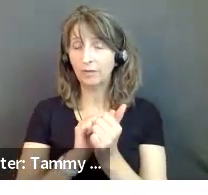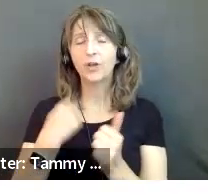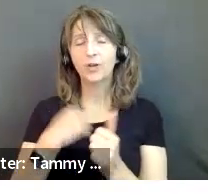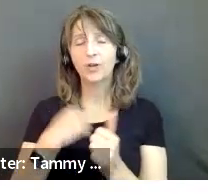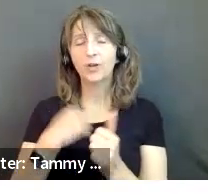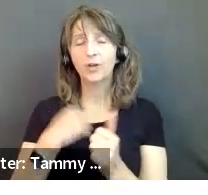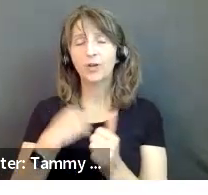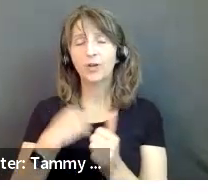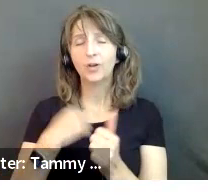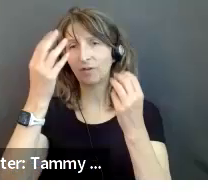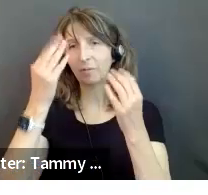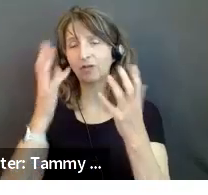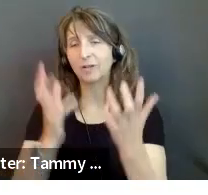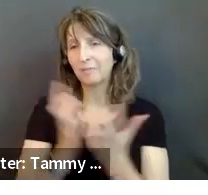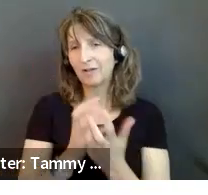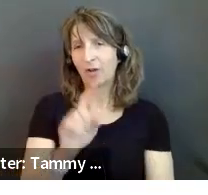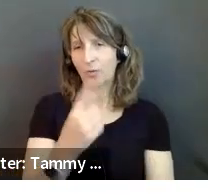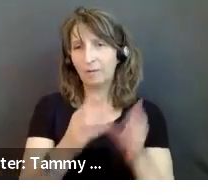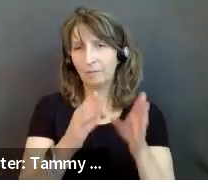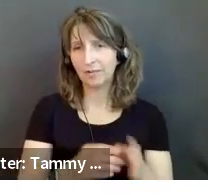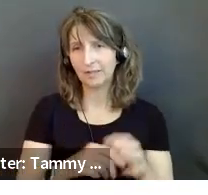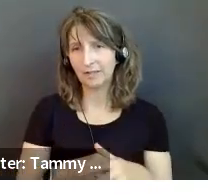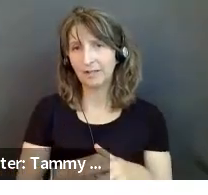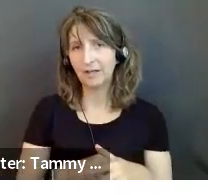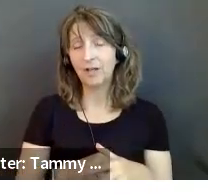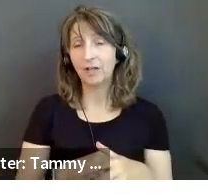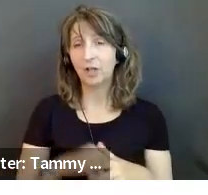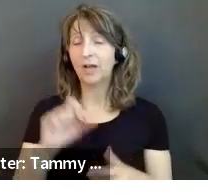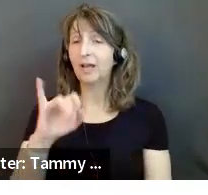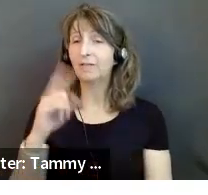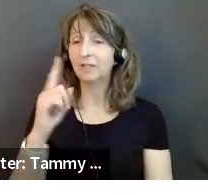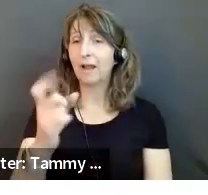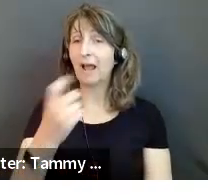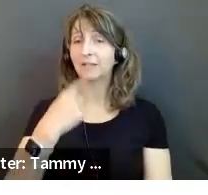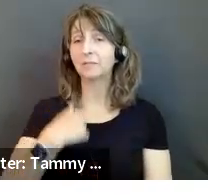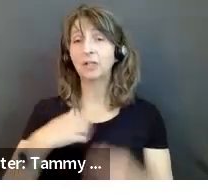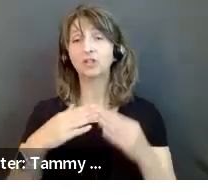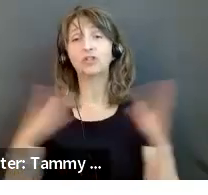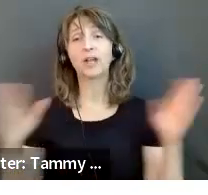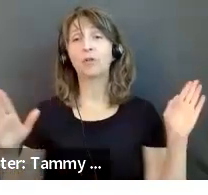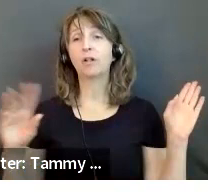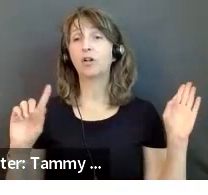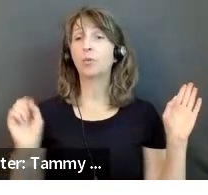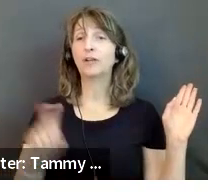So it's very difficult for us just to answer a general question about does this happen. So because we're gathering a lot of information about your specific situation.